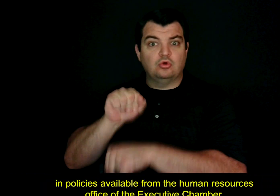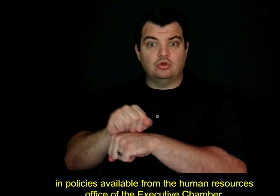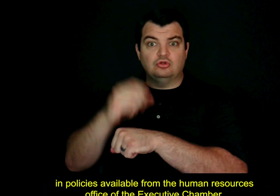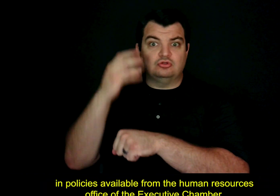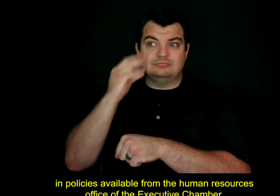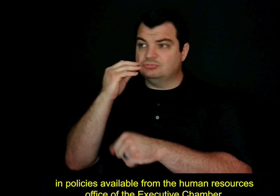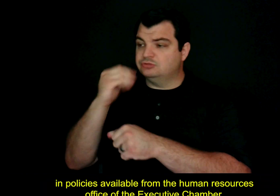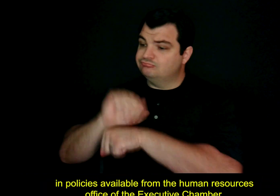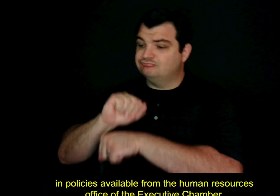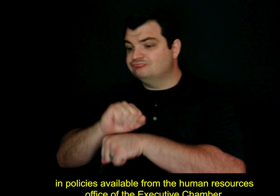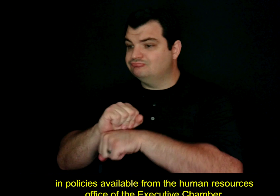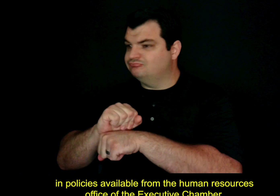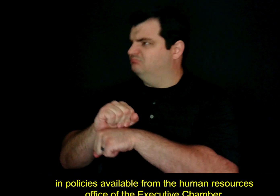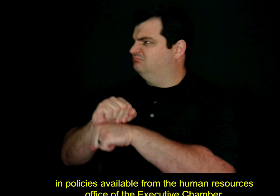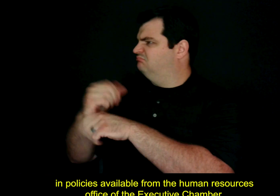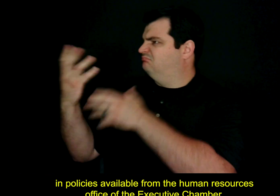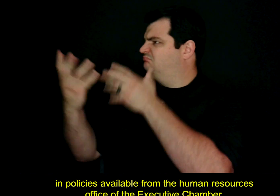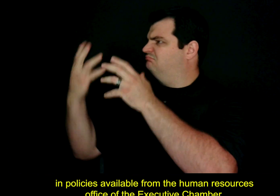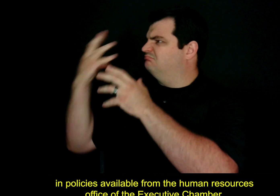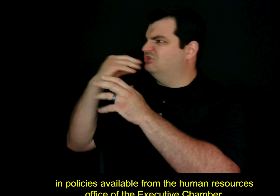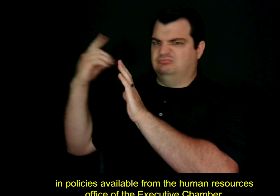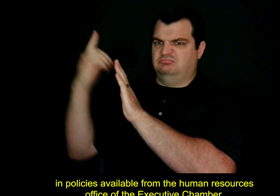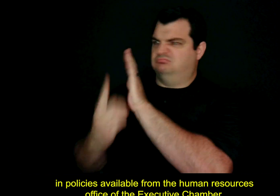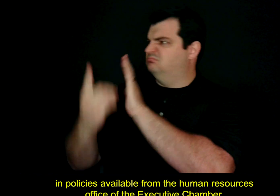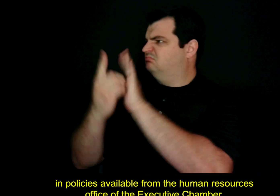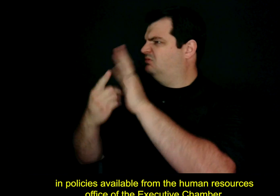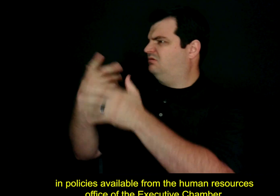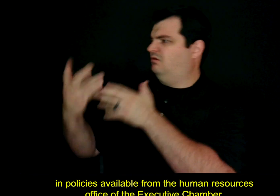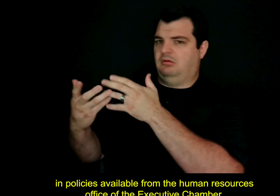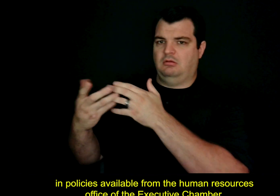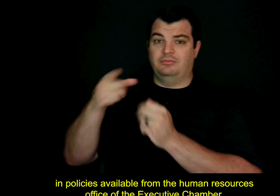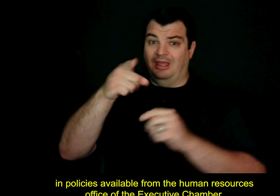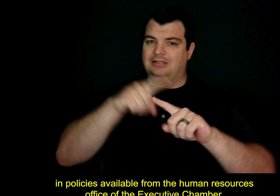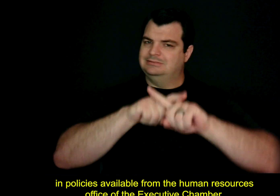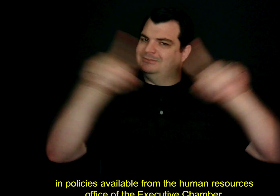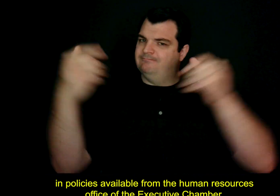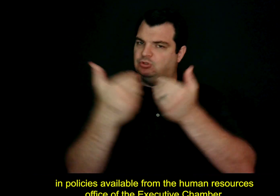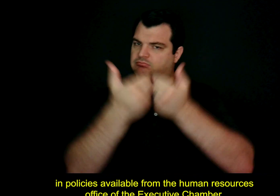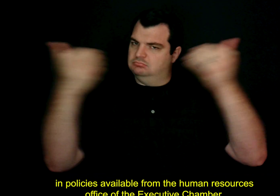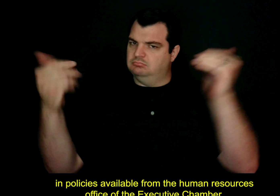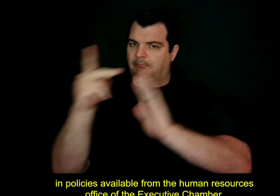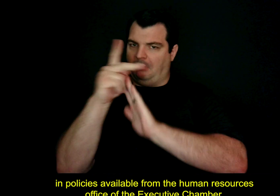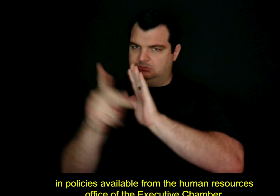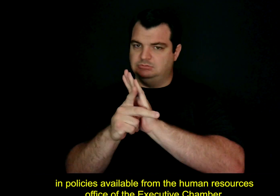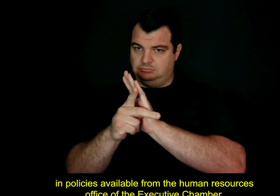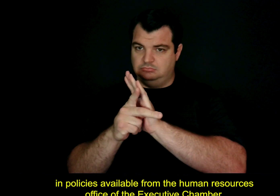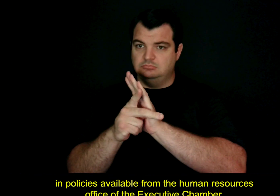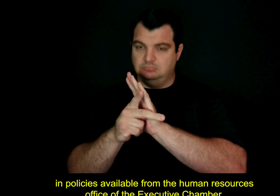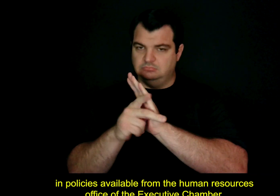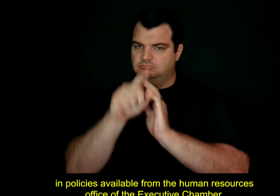in policies available from the human resources office of the Executive Chamber.